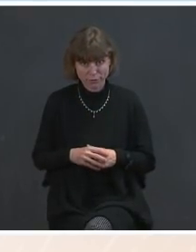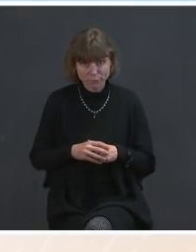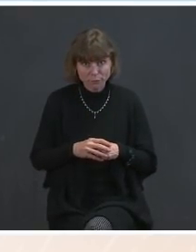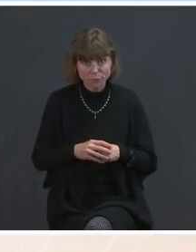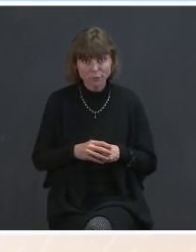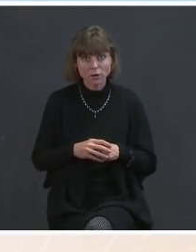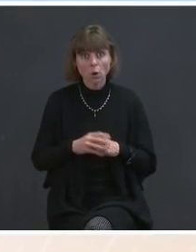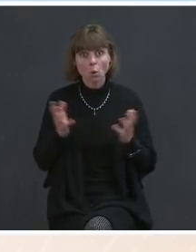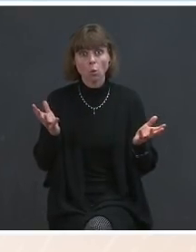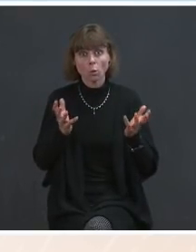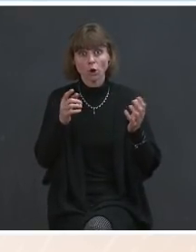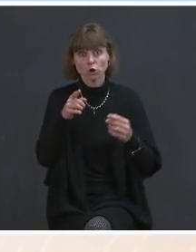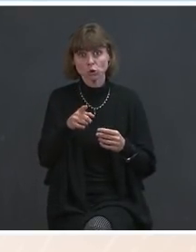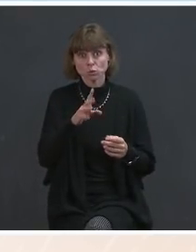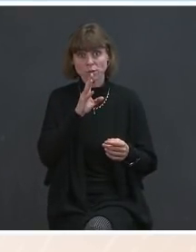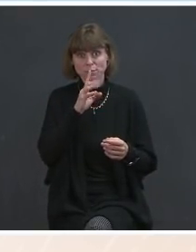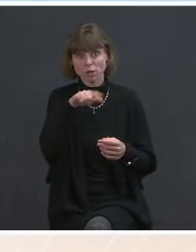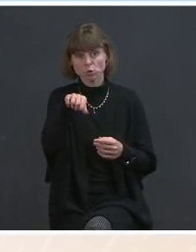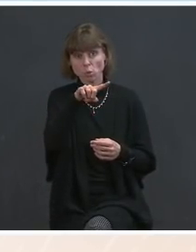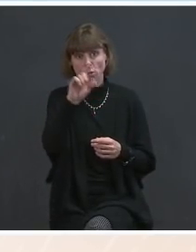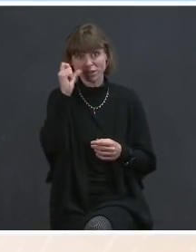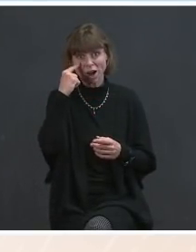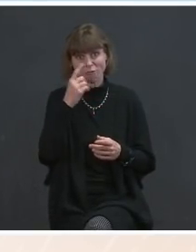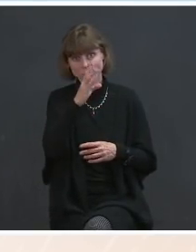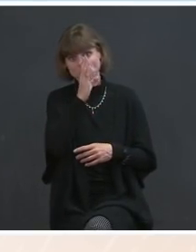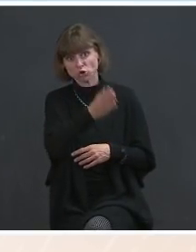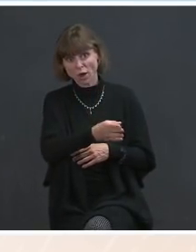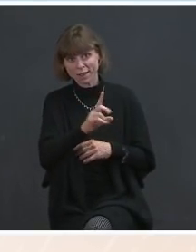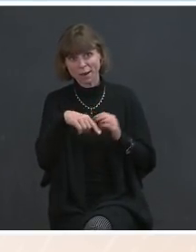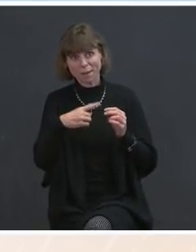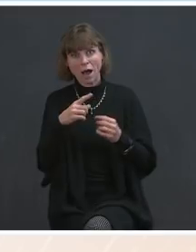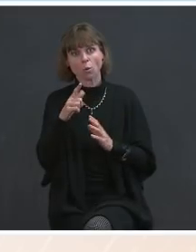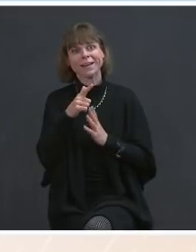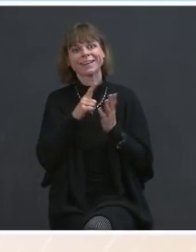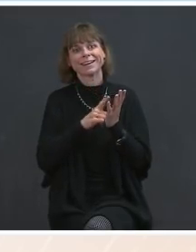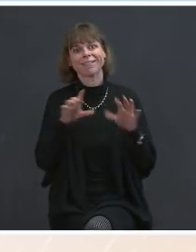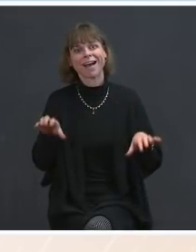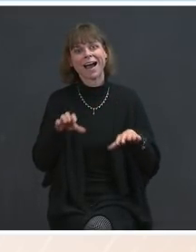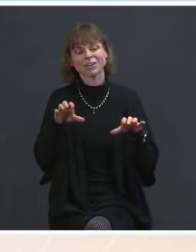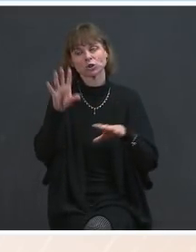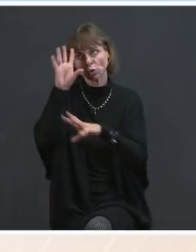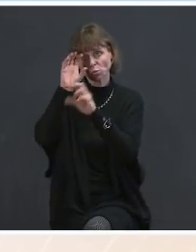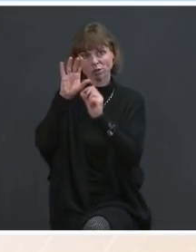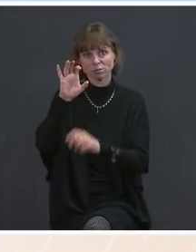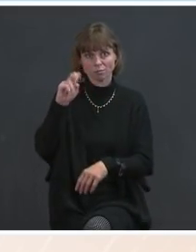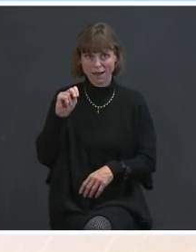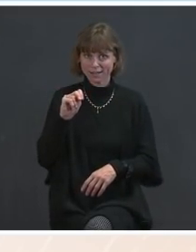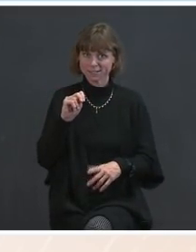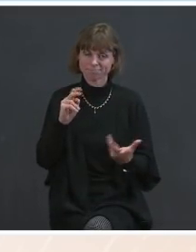to those governments directly about any legal actions. President Biden has been unequivocal in his support